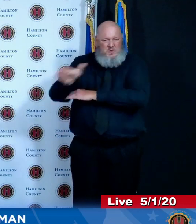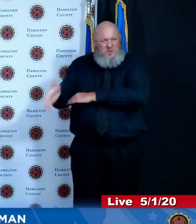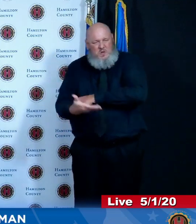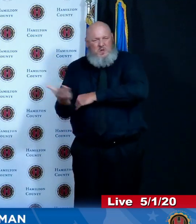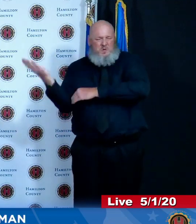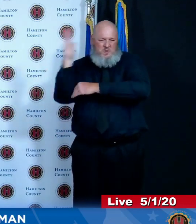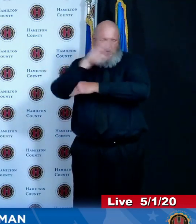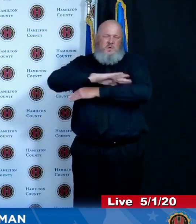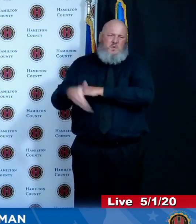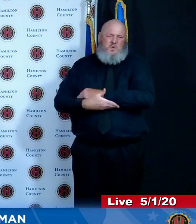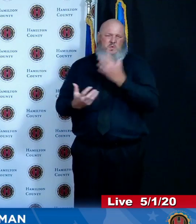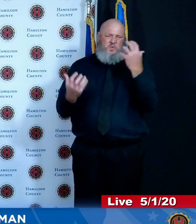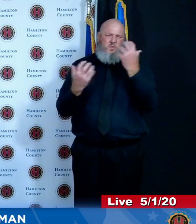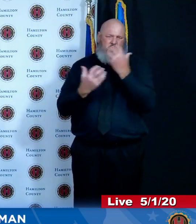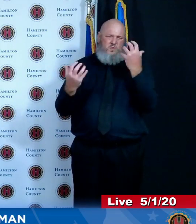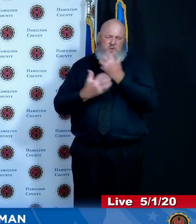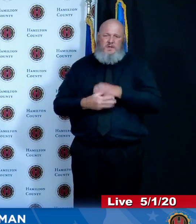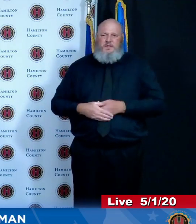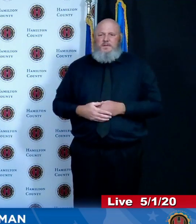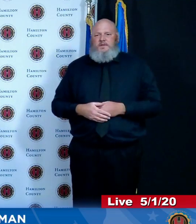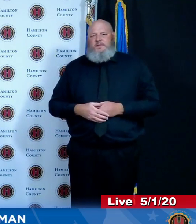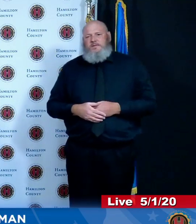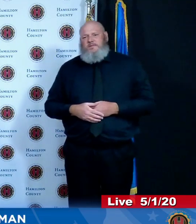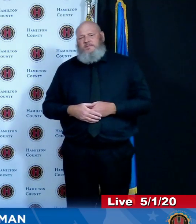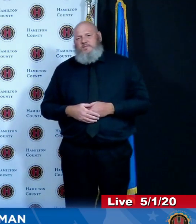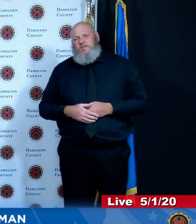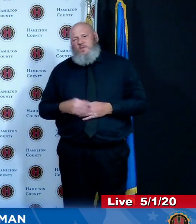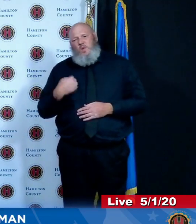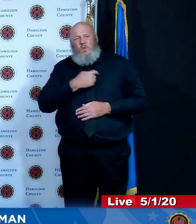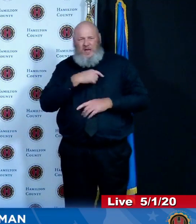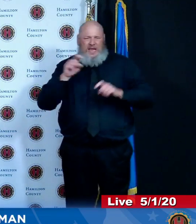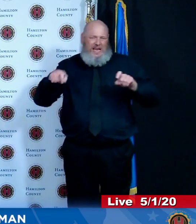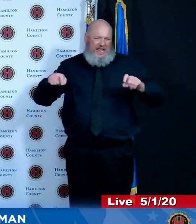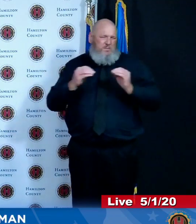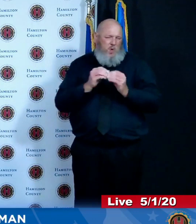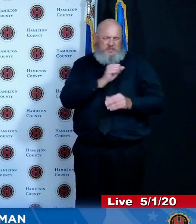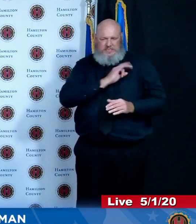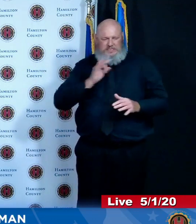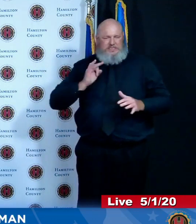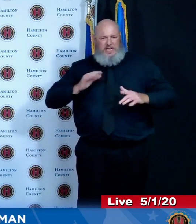plan the Governor and Dr. Acton talked about Responsible Restart Ohio and what